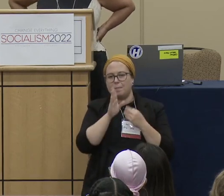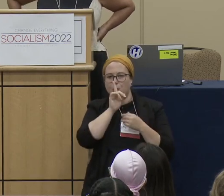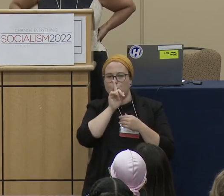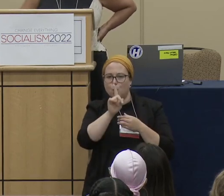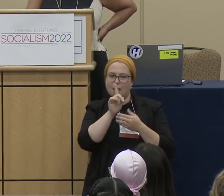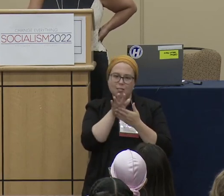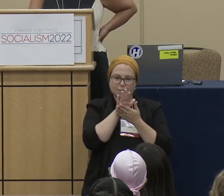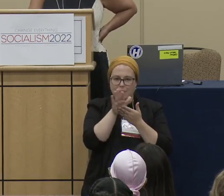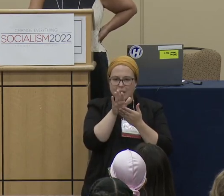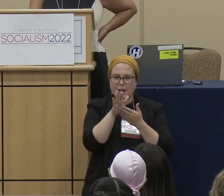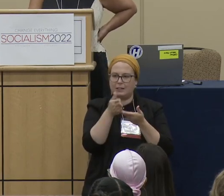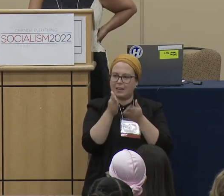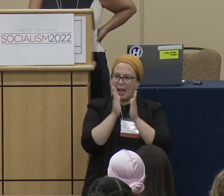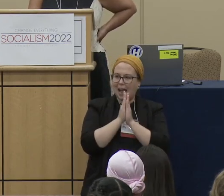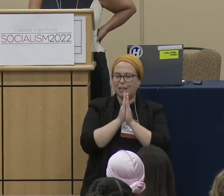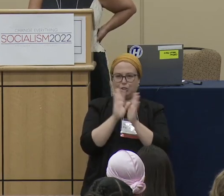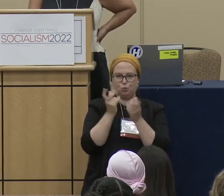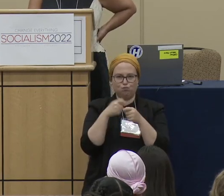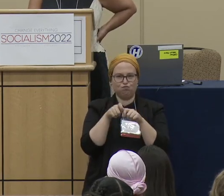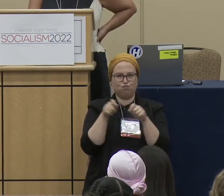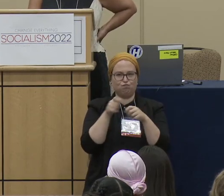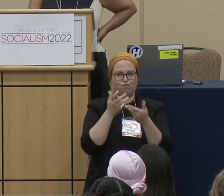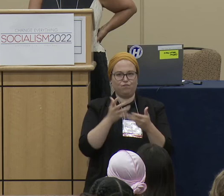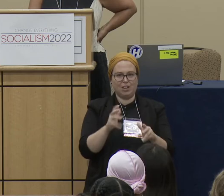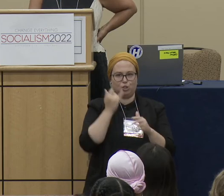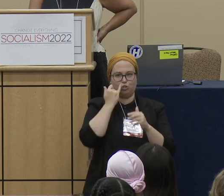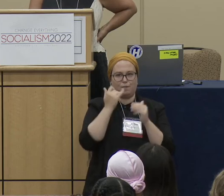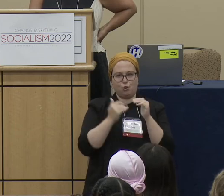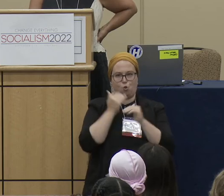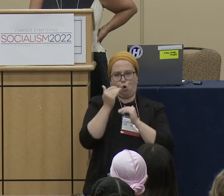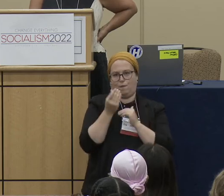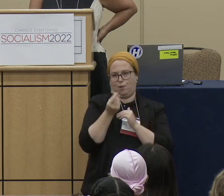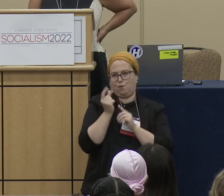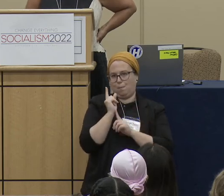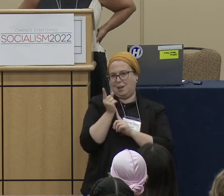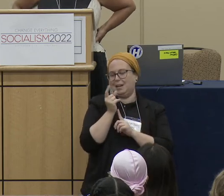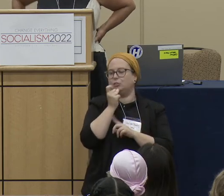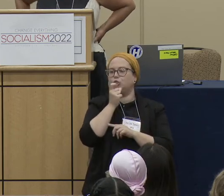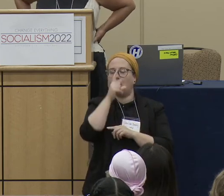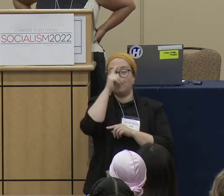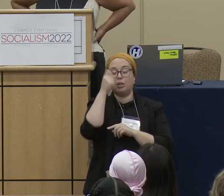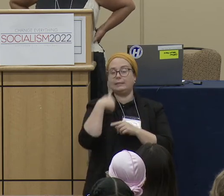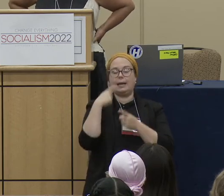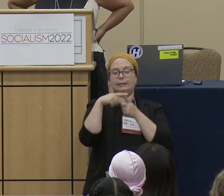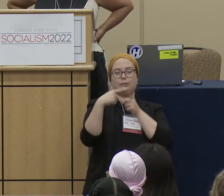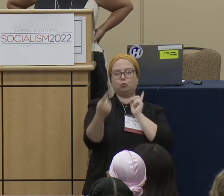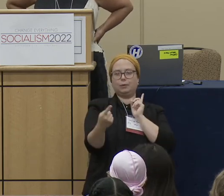minutes. I might politely ask you to wrap up if you go a lot